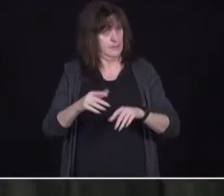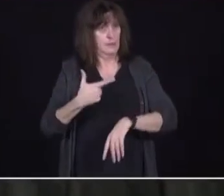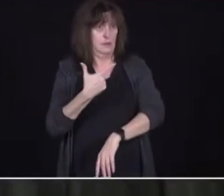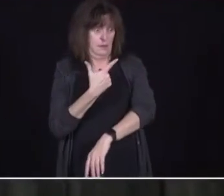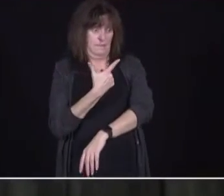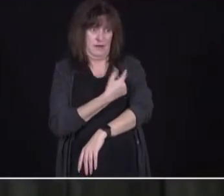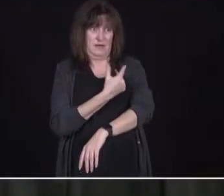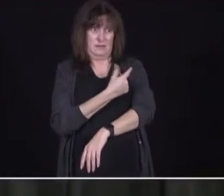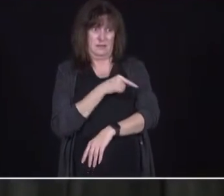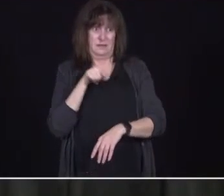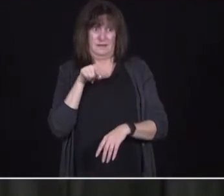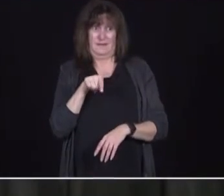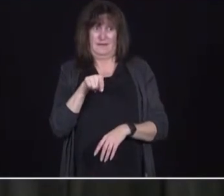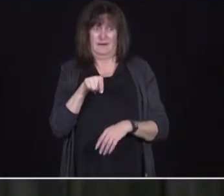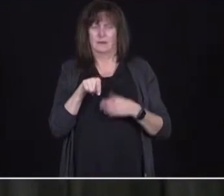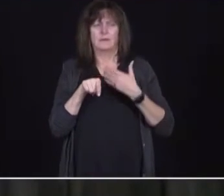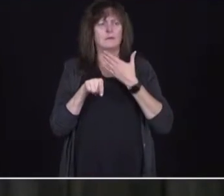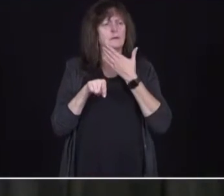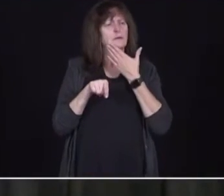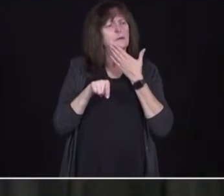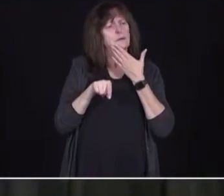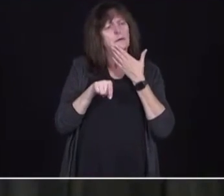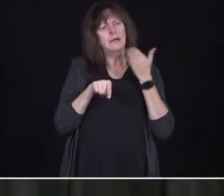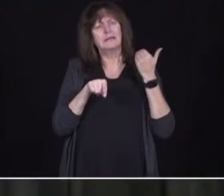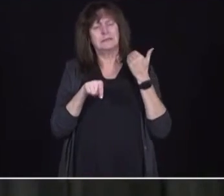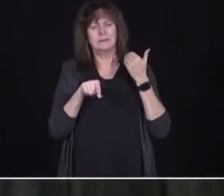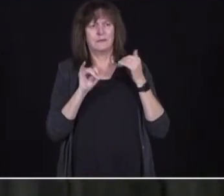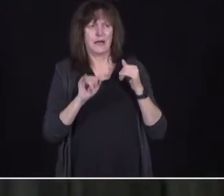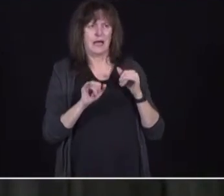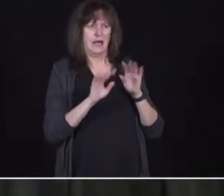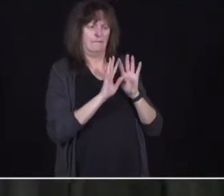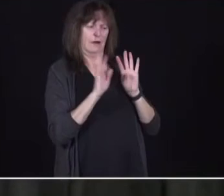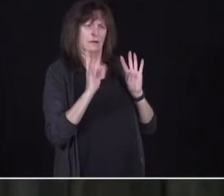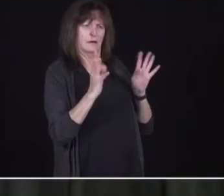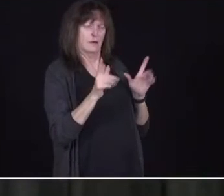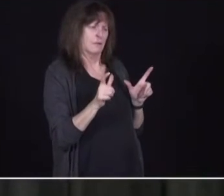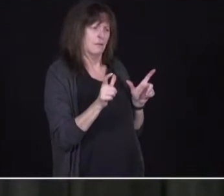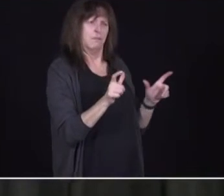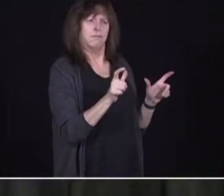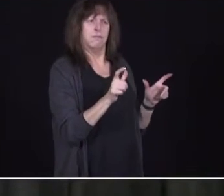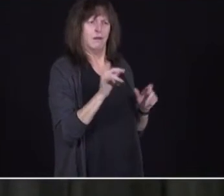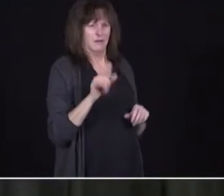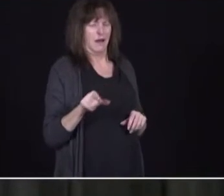In simple as that. I will pass it over to the minister of health.